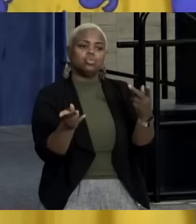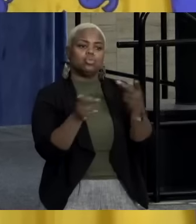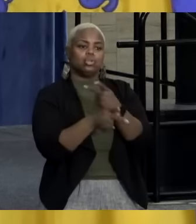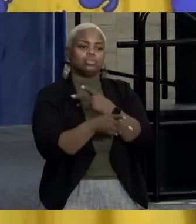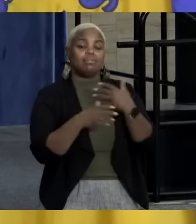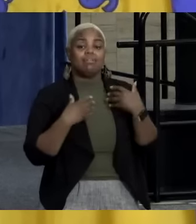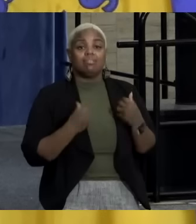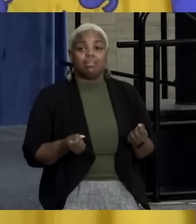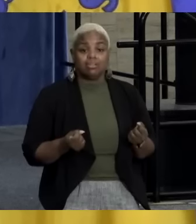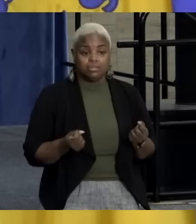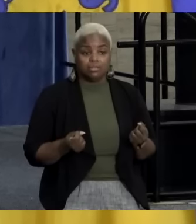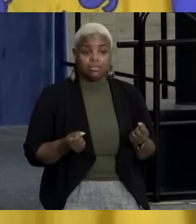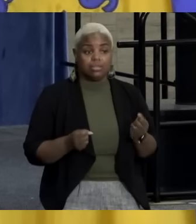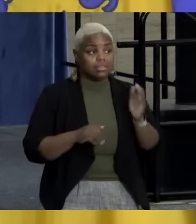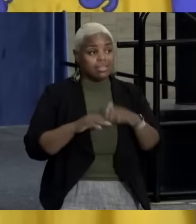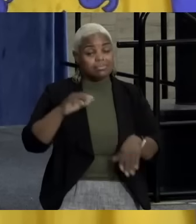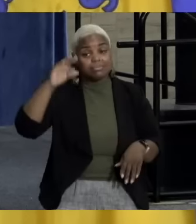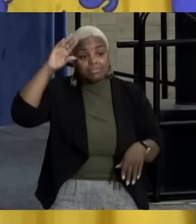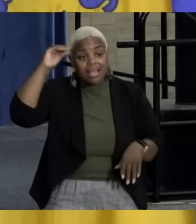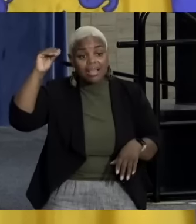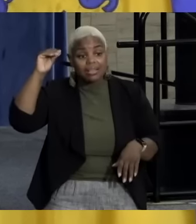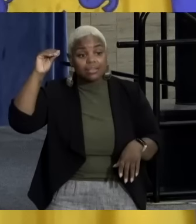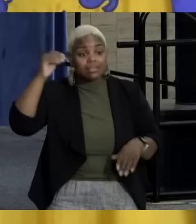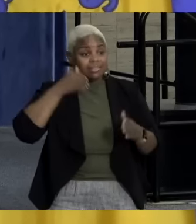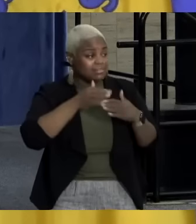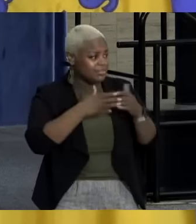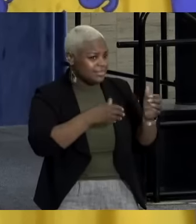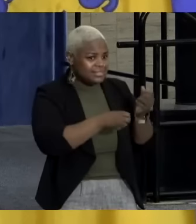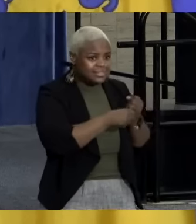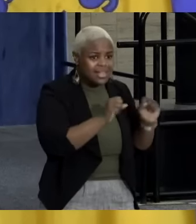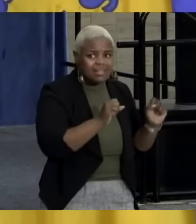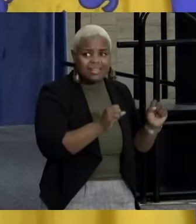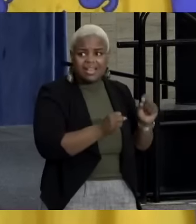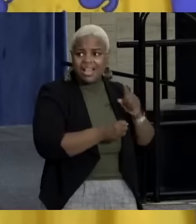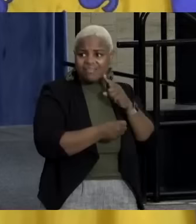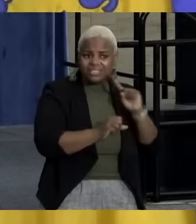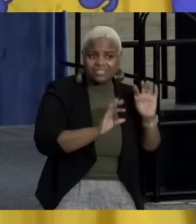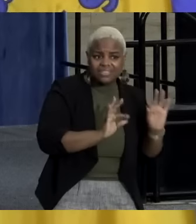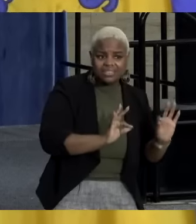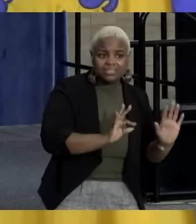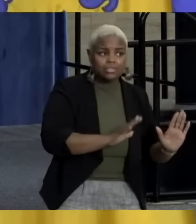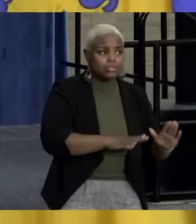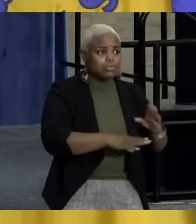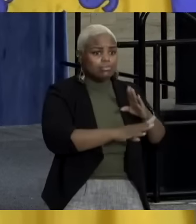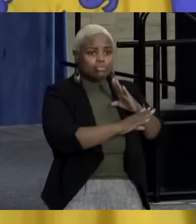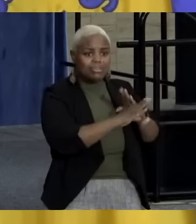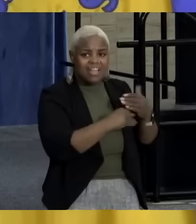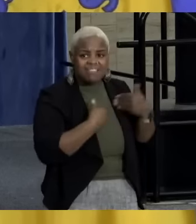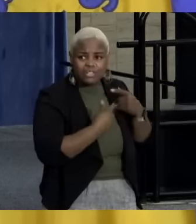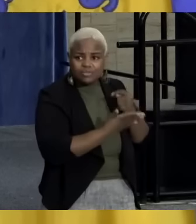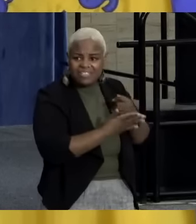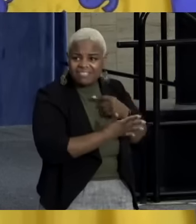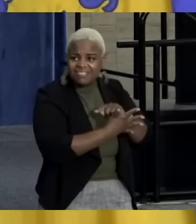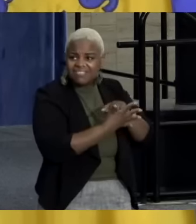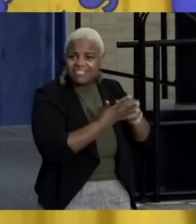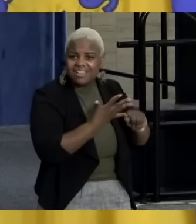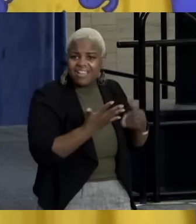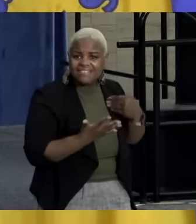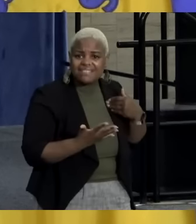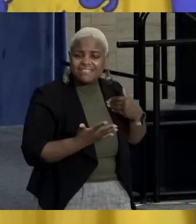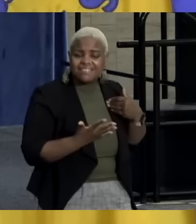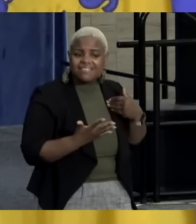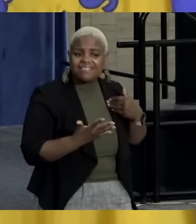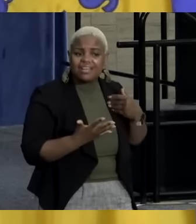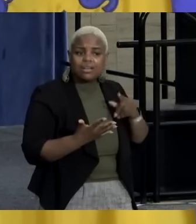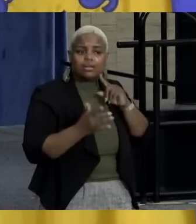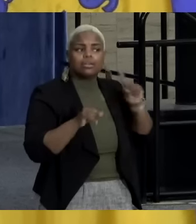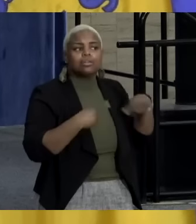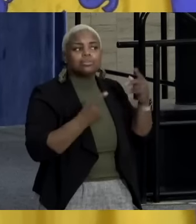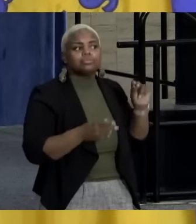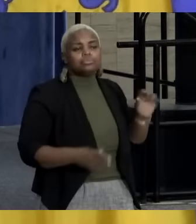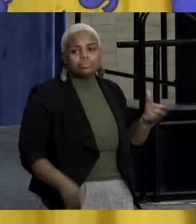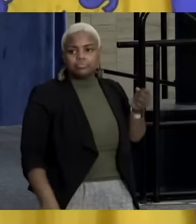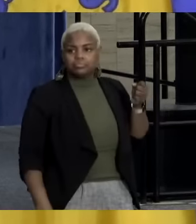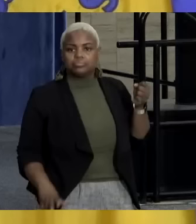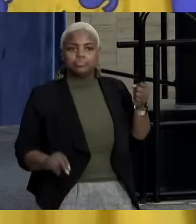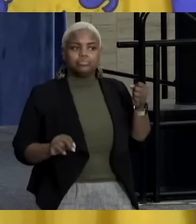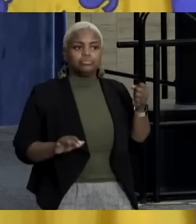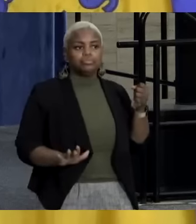safe, effective, even preventative treatment that until now has been held back by fear.